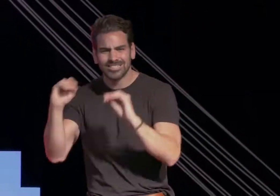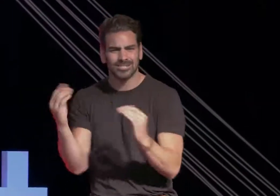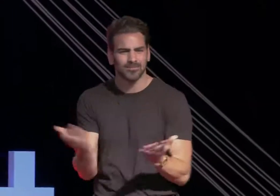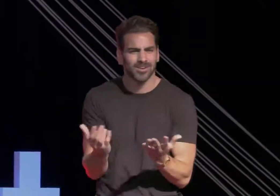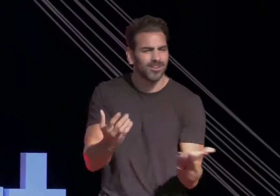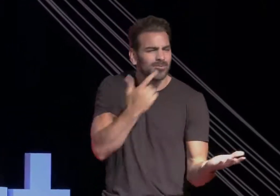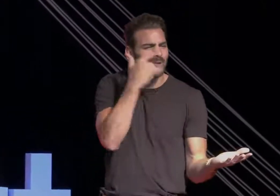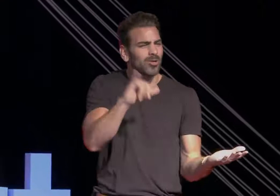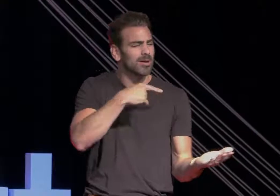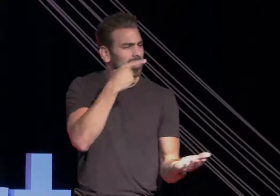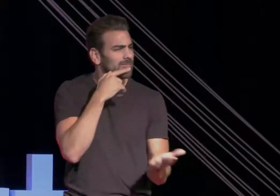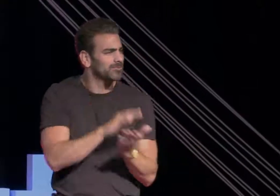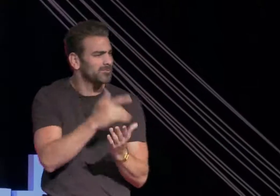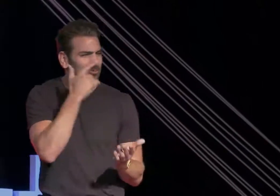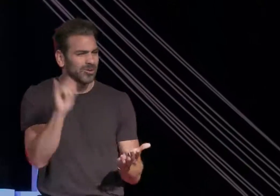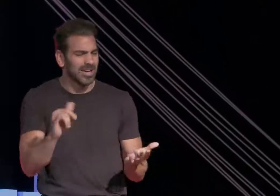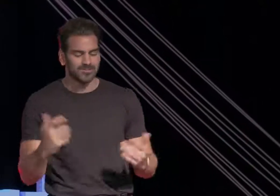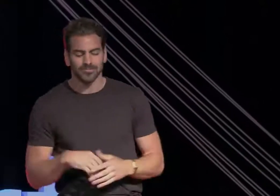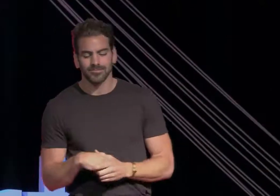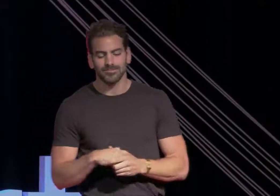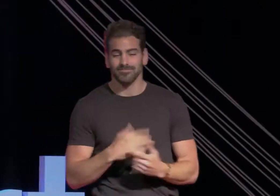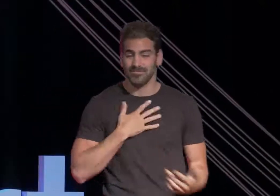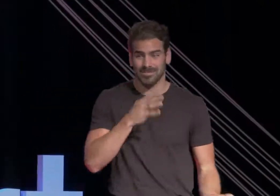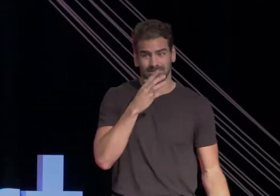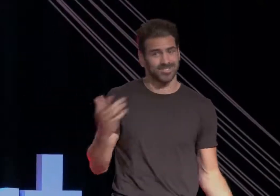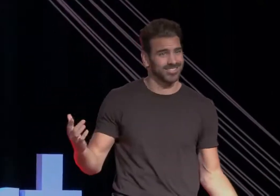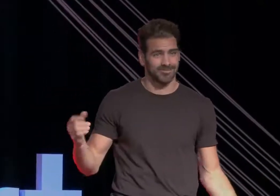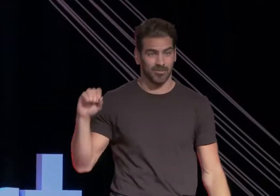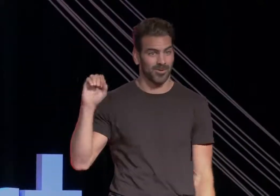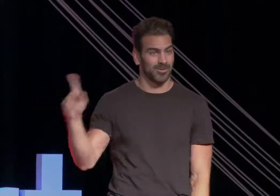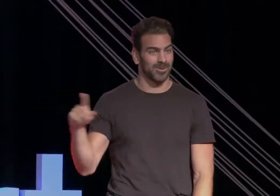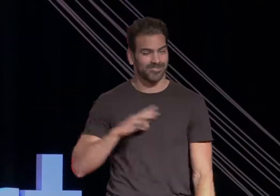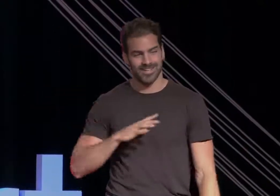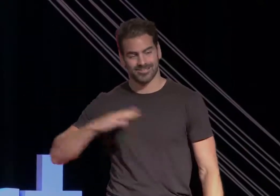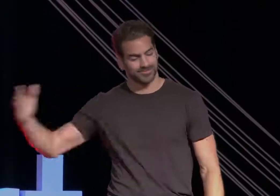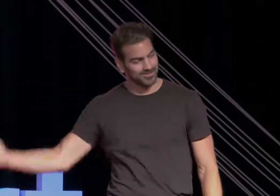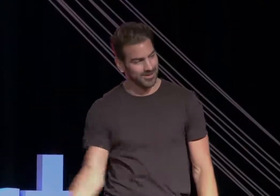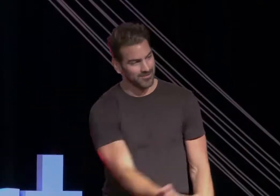learning i want to see what their classrooms are like what are public school teachers like so upon